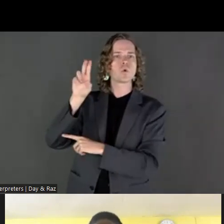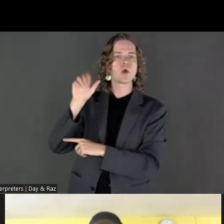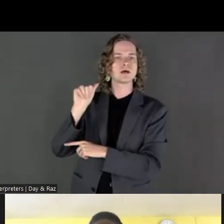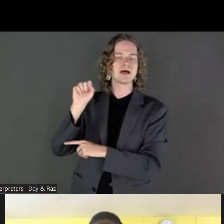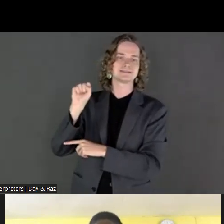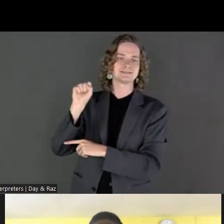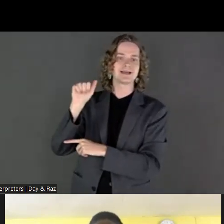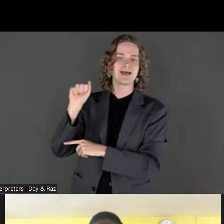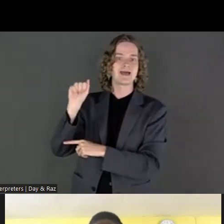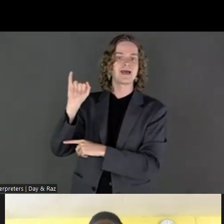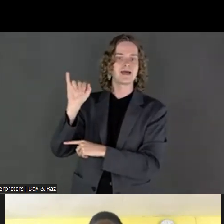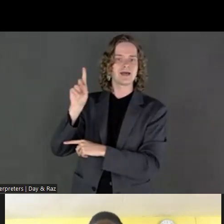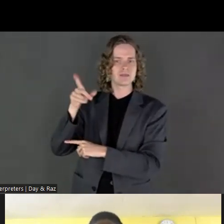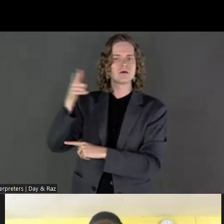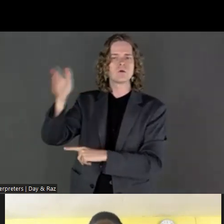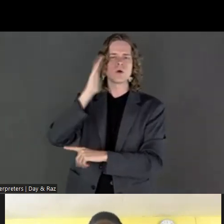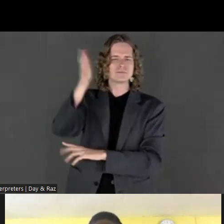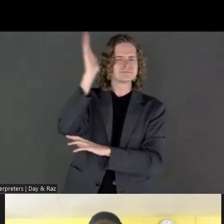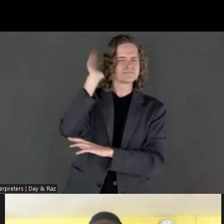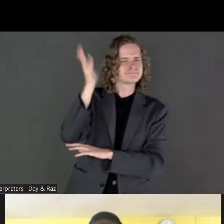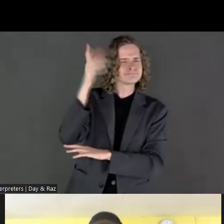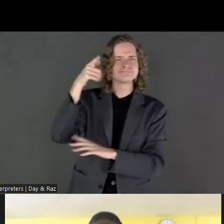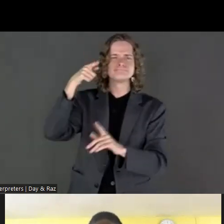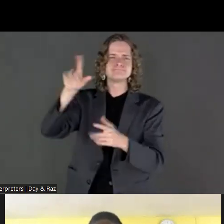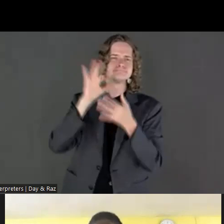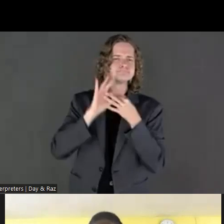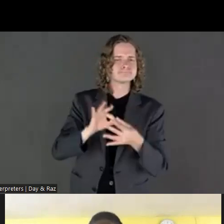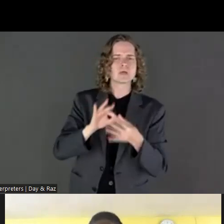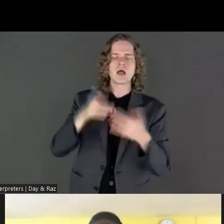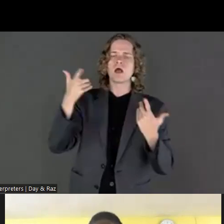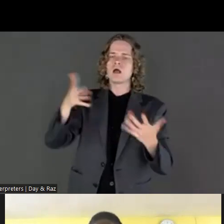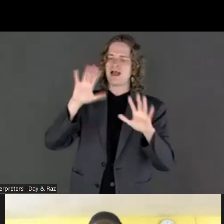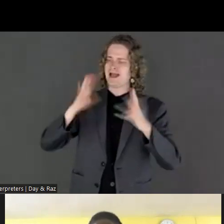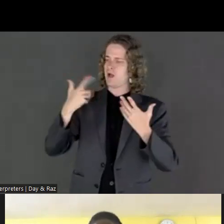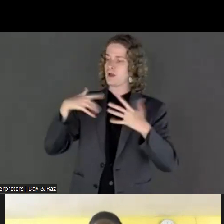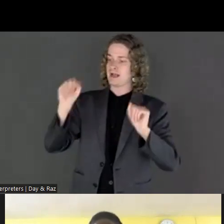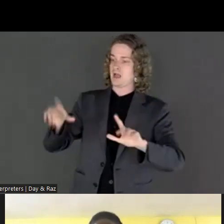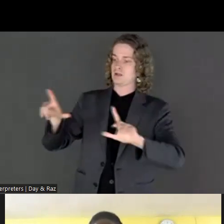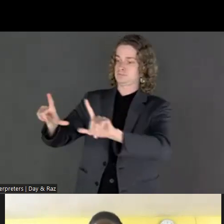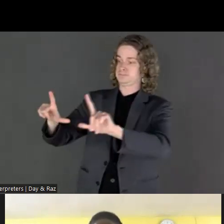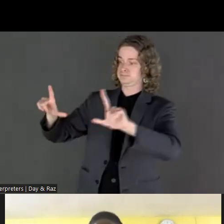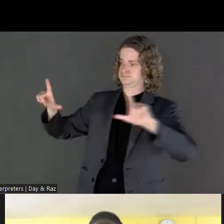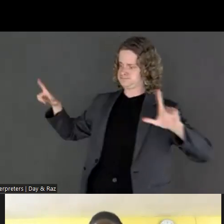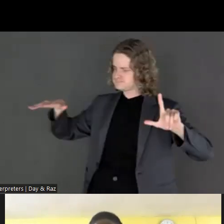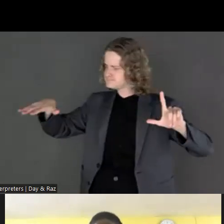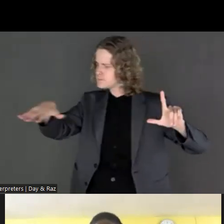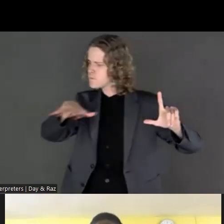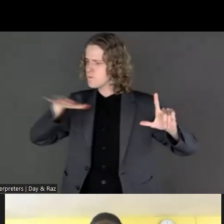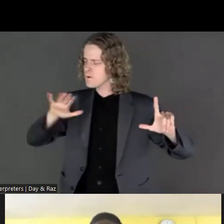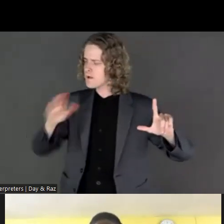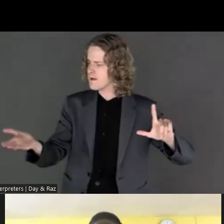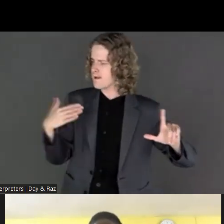disability inclusion and localization reflections from current practice. Carrie, the floor is yours.